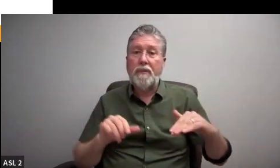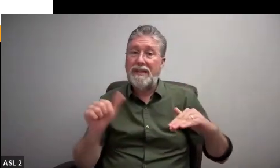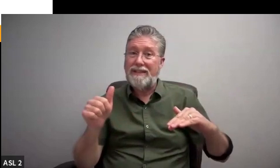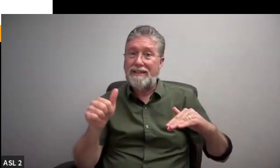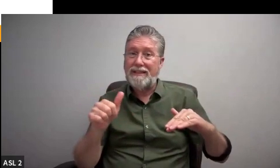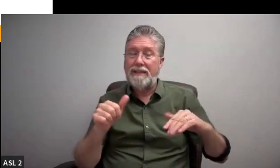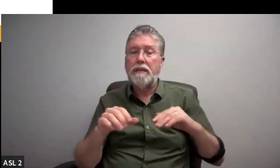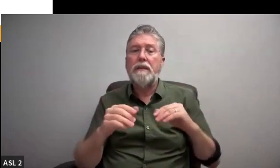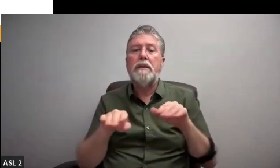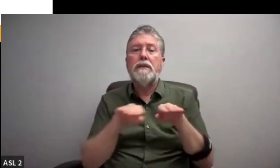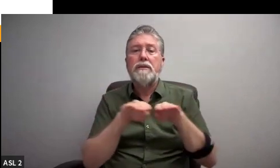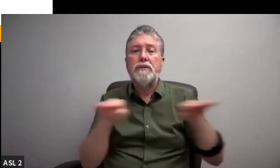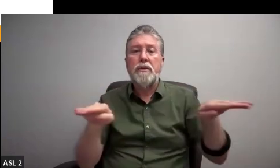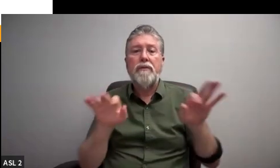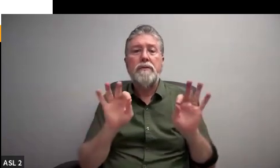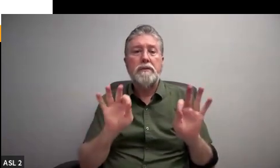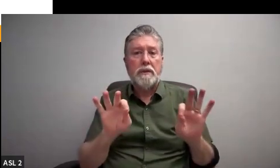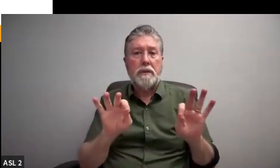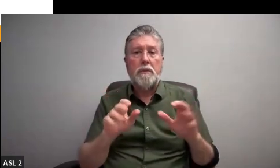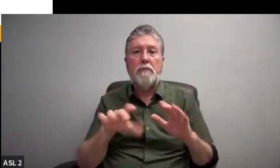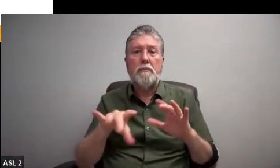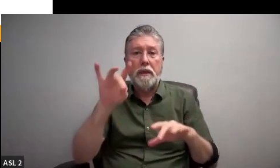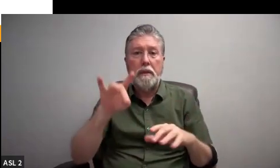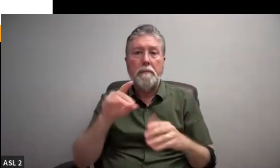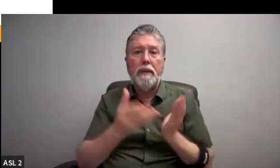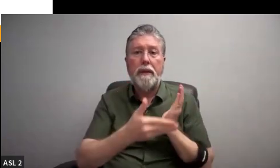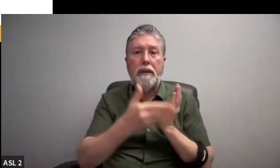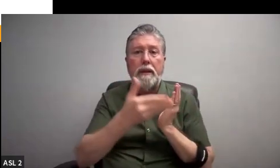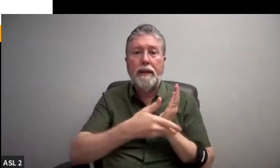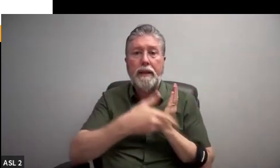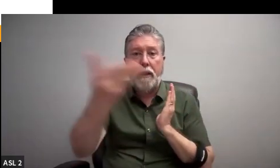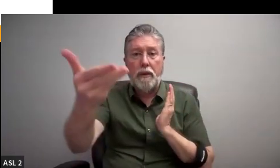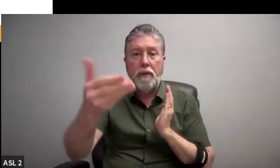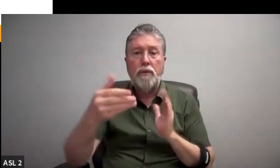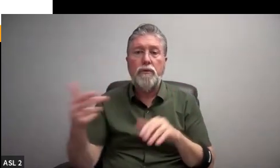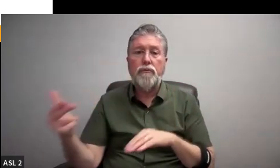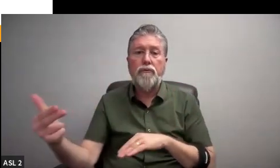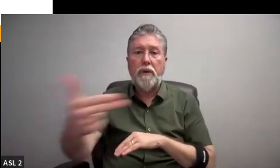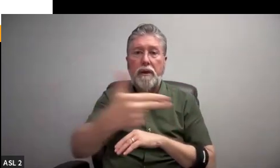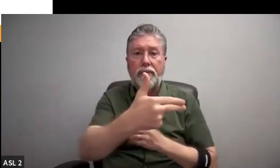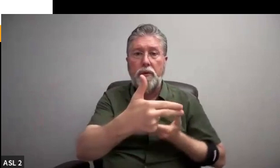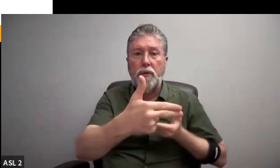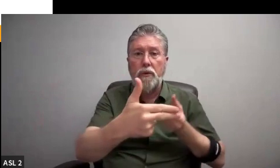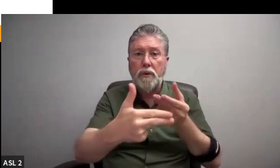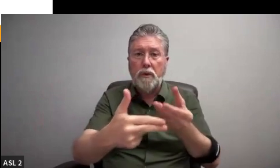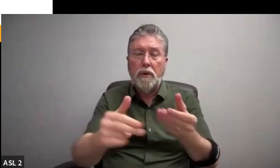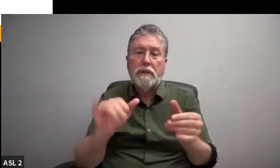pick-up, carry-out, drive-thru, or similar meals using Title III congregate nutrition C-1 service